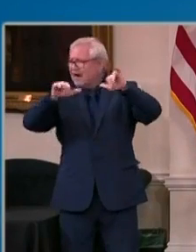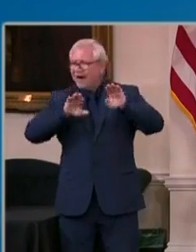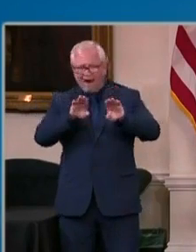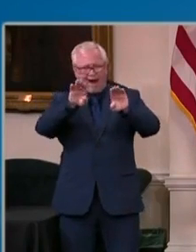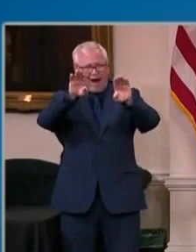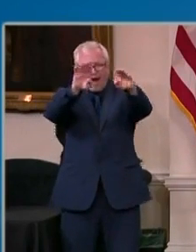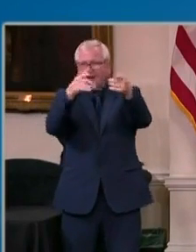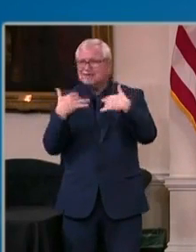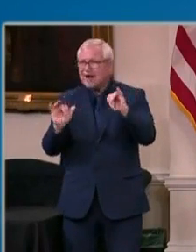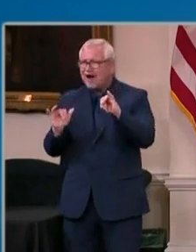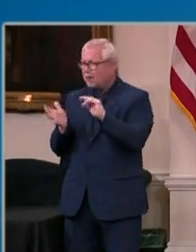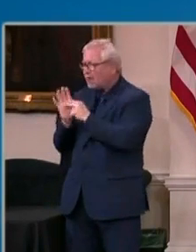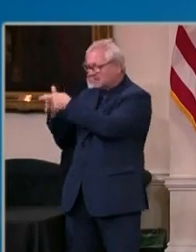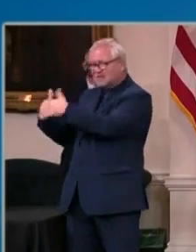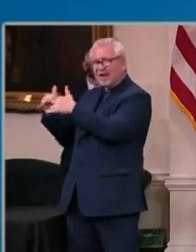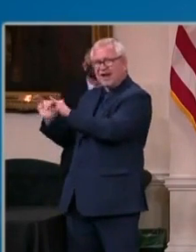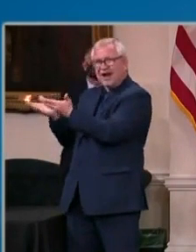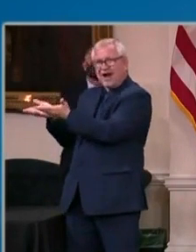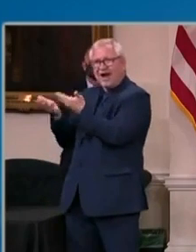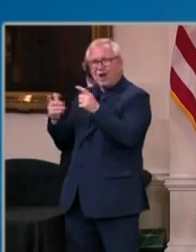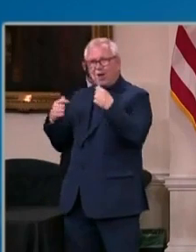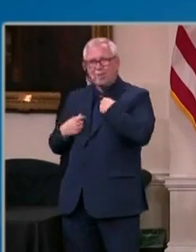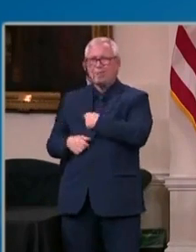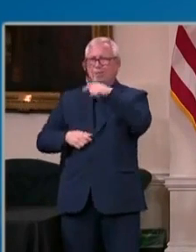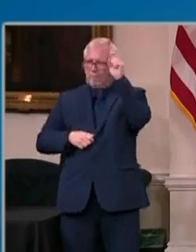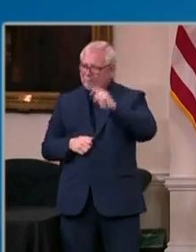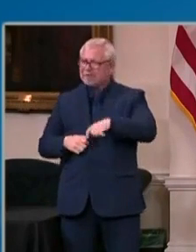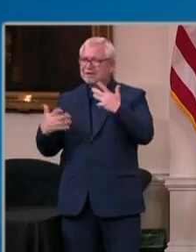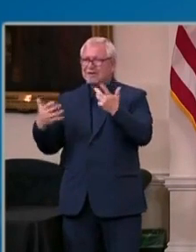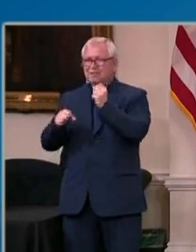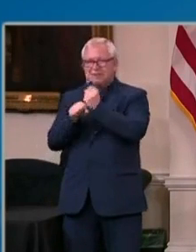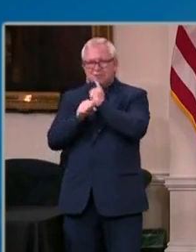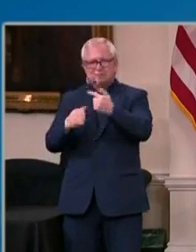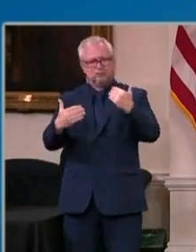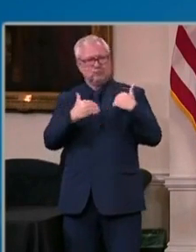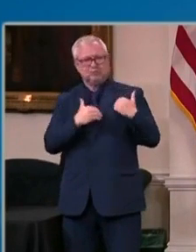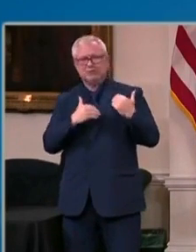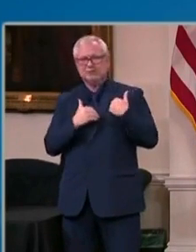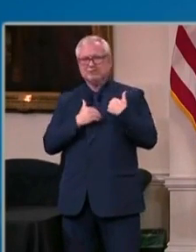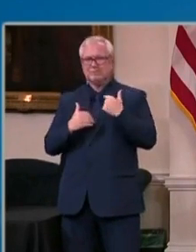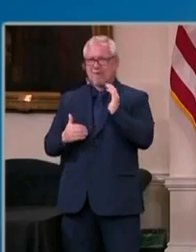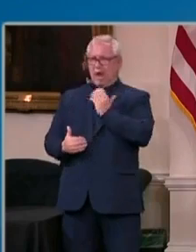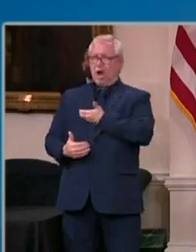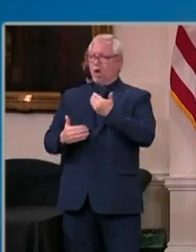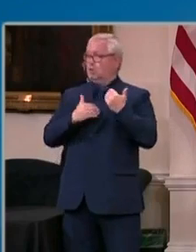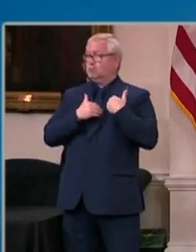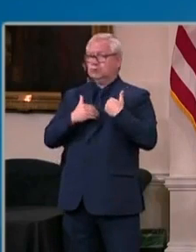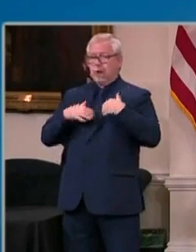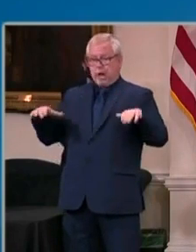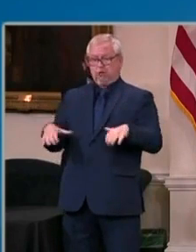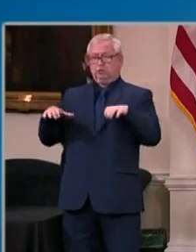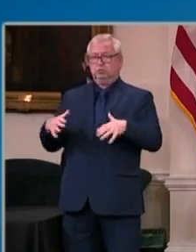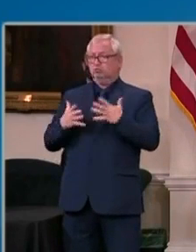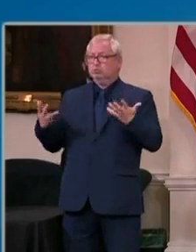CASES, HOSPITALIZATIONS AND DEATHS WILL CONTINUE TO RISE UNLESS WE TAKE IT ON.